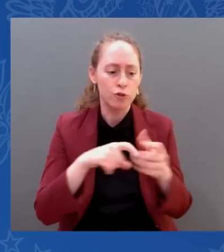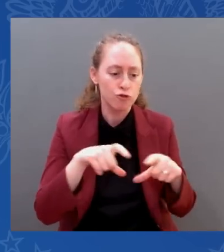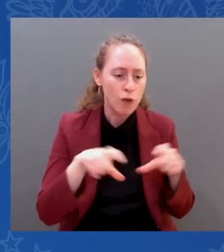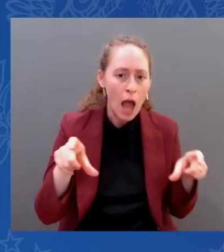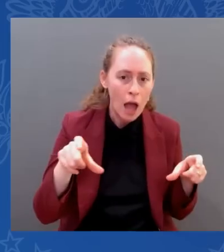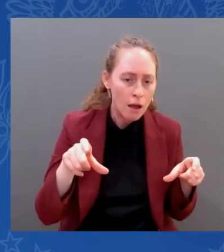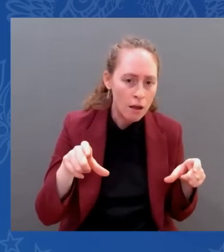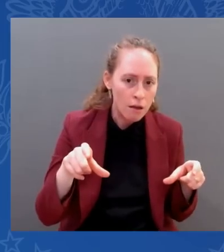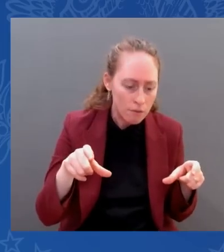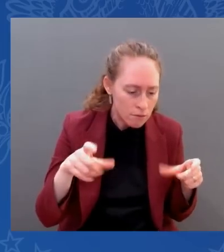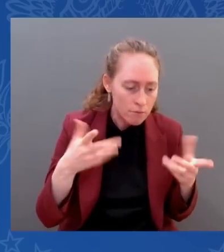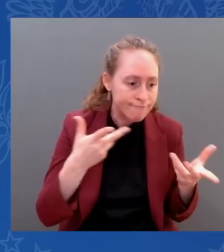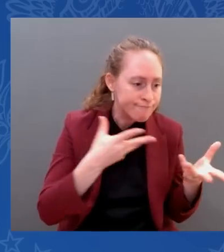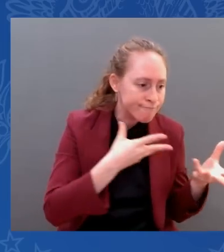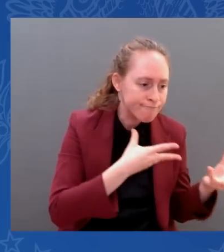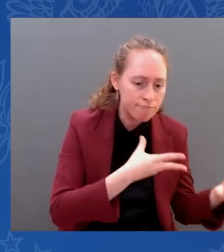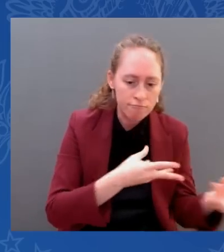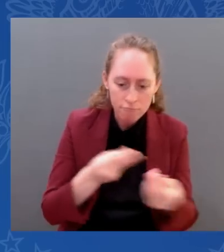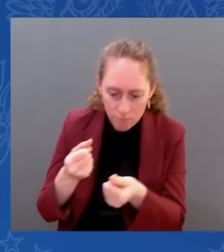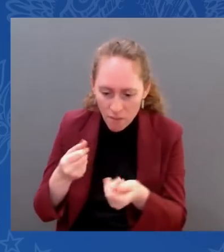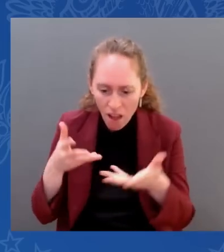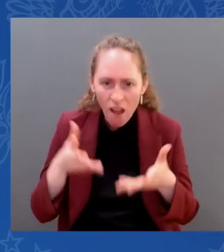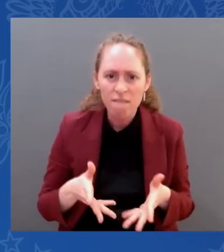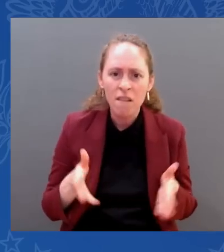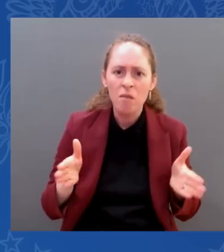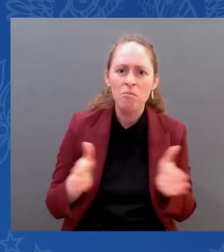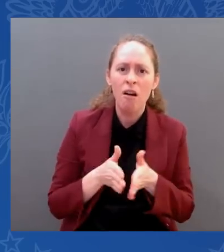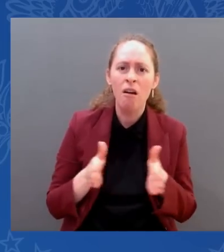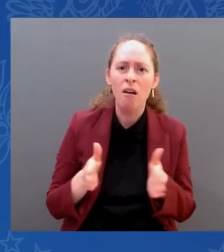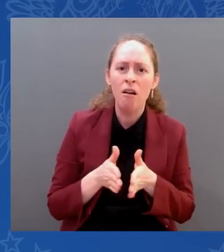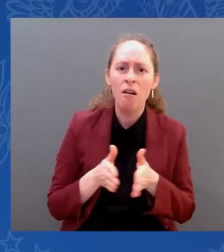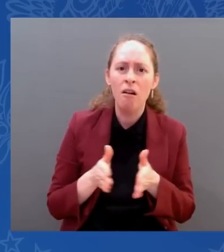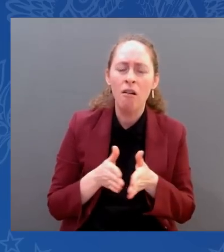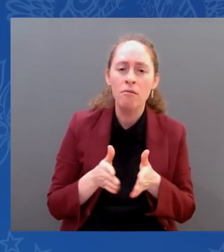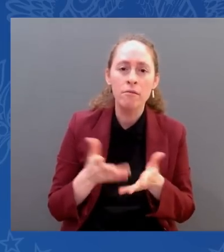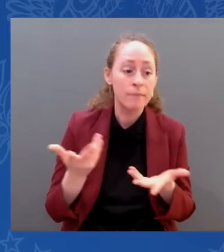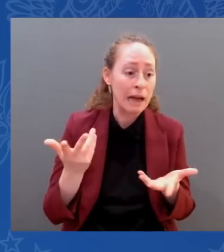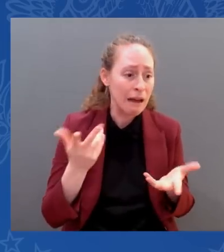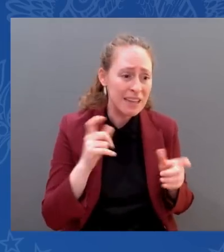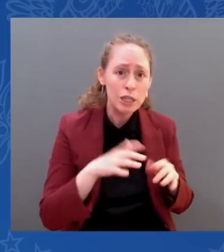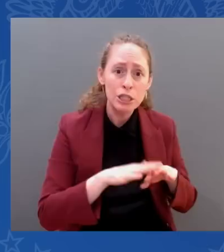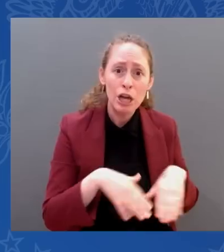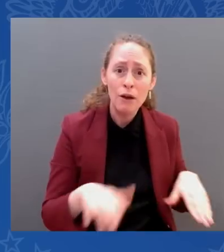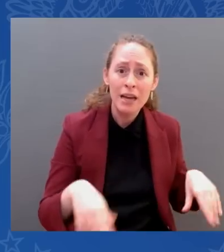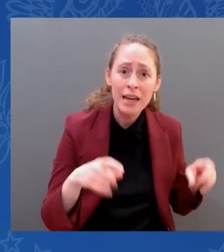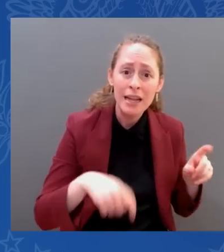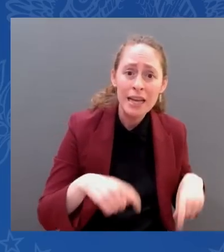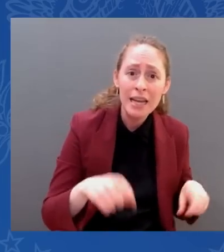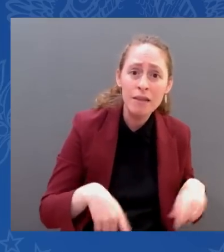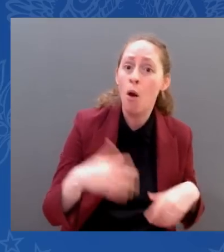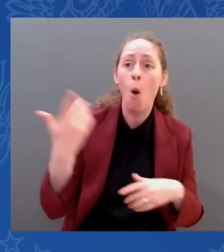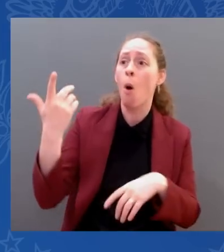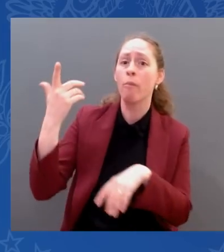to turn the heat on or the air conditioning on and everything in between, there's a lot of ways we can reduce their cost,